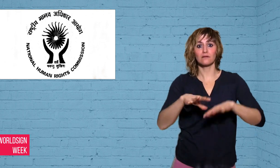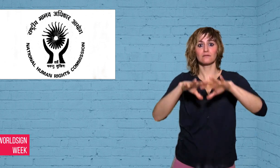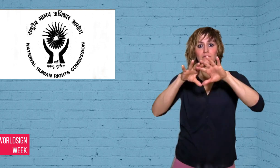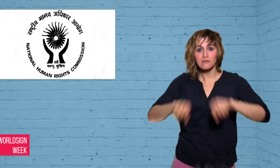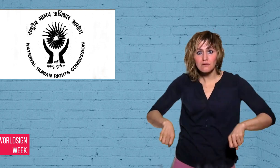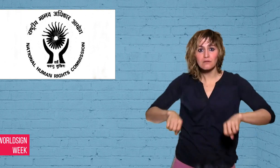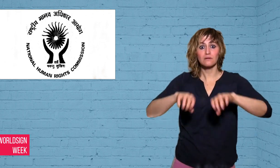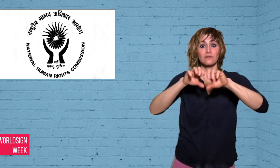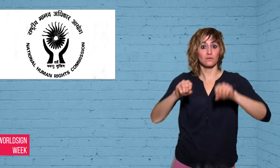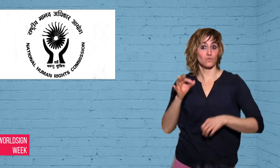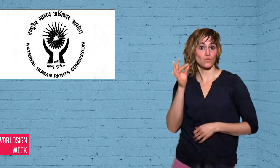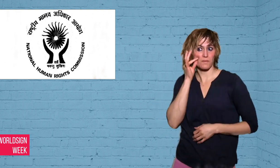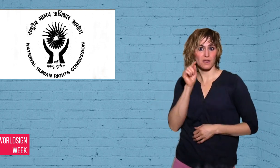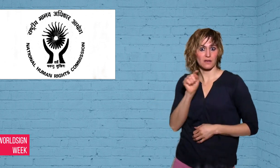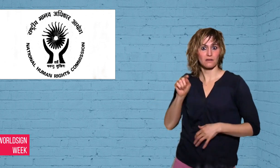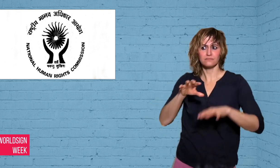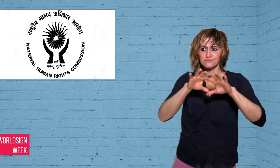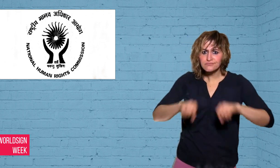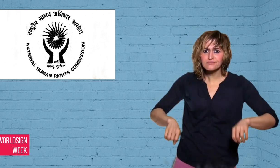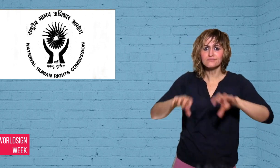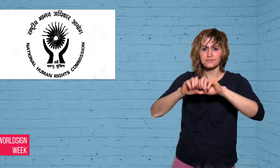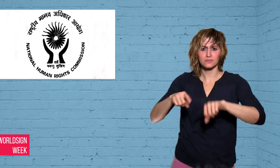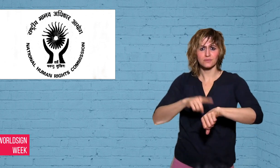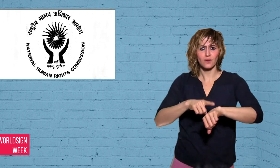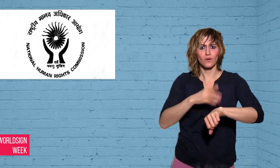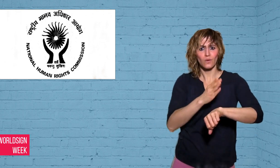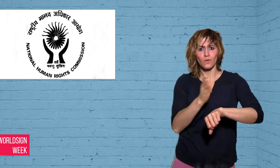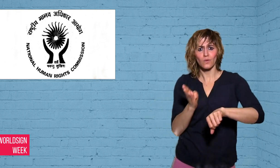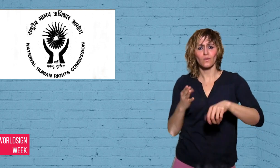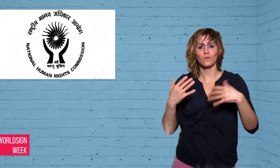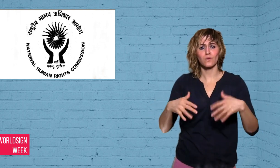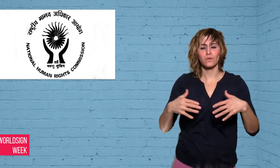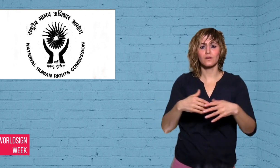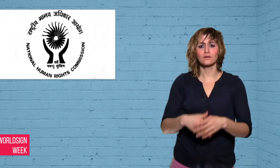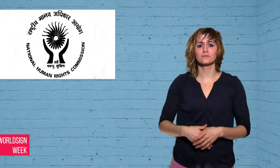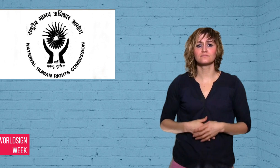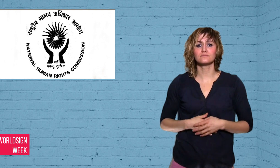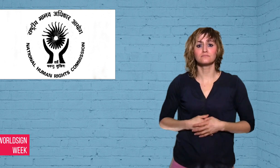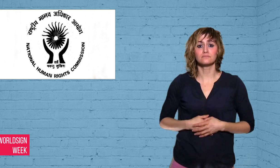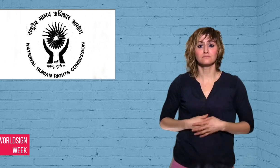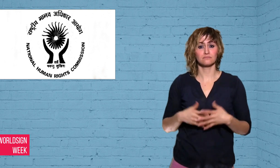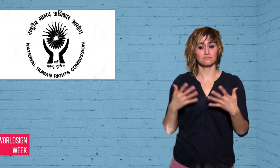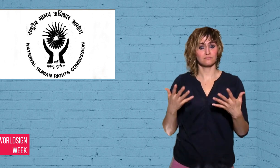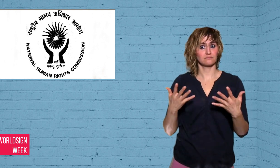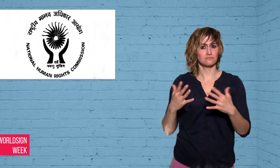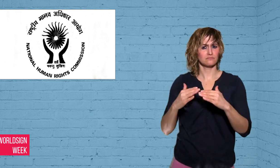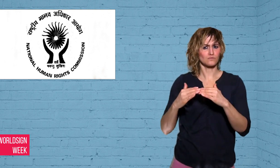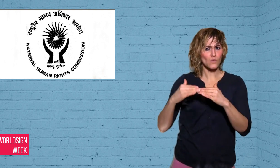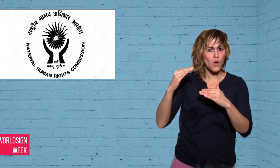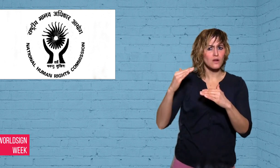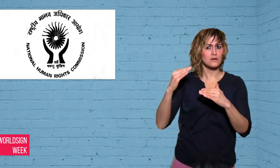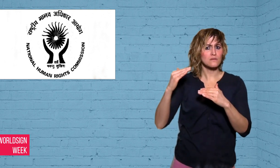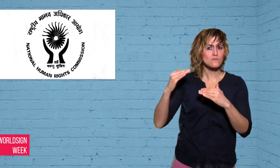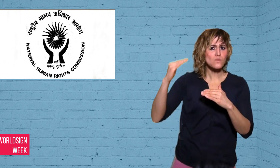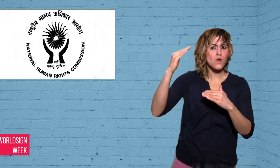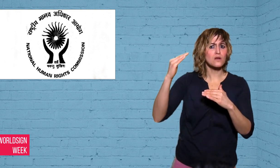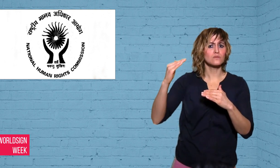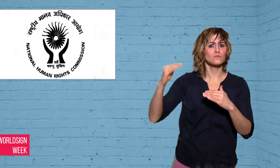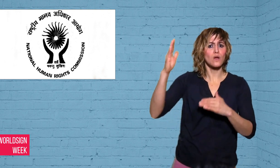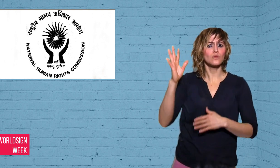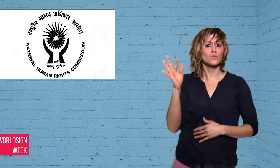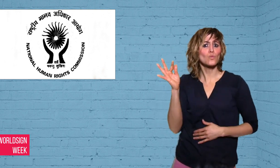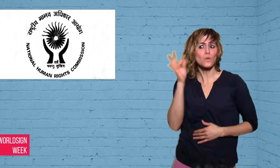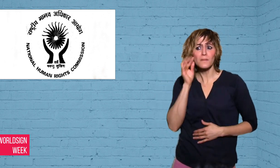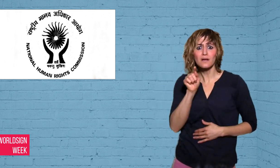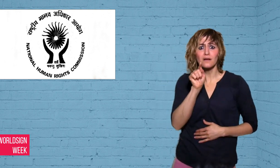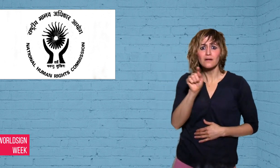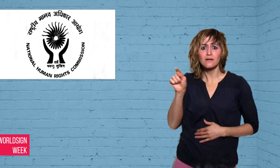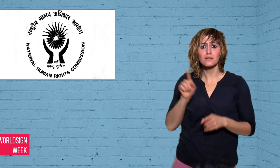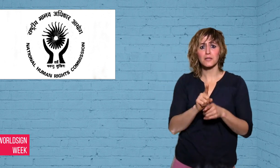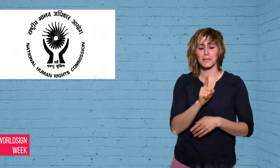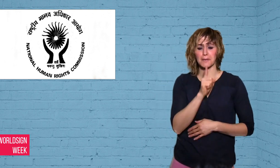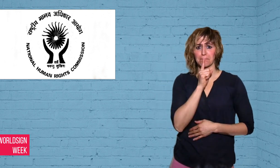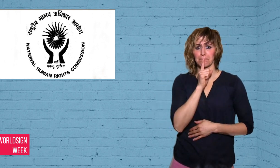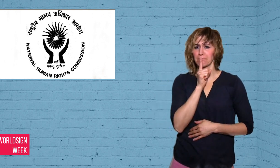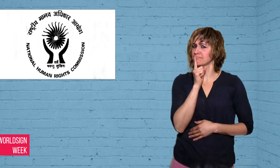More and more women are now speaking up and